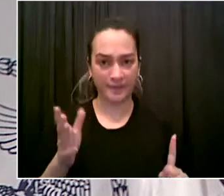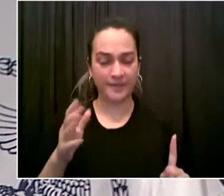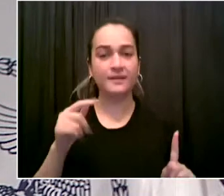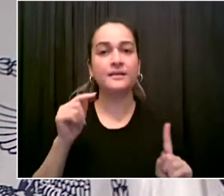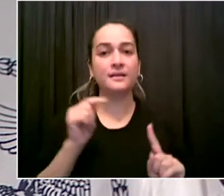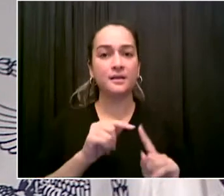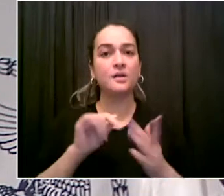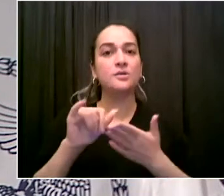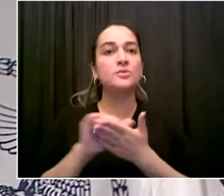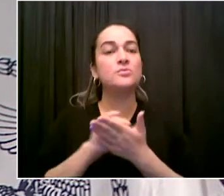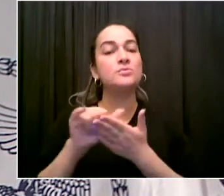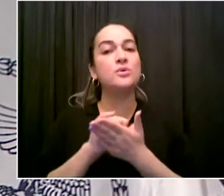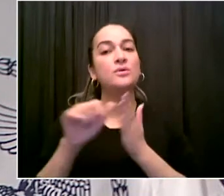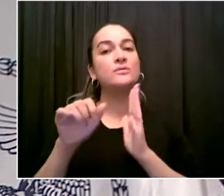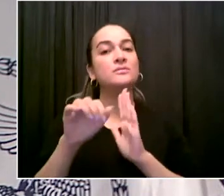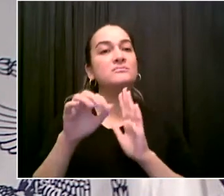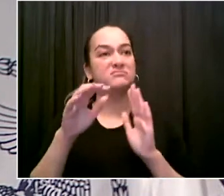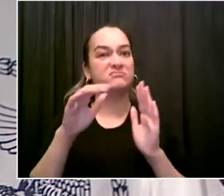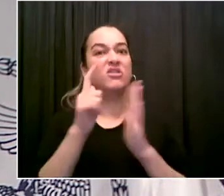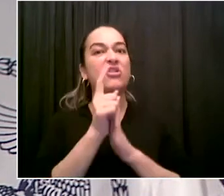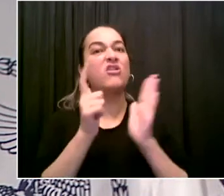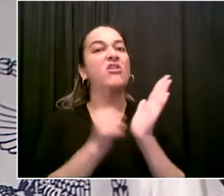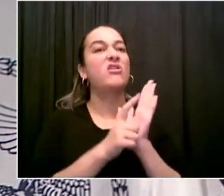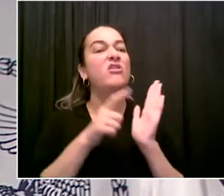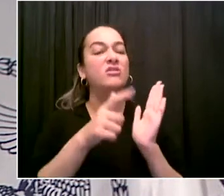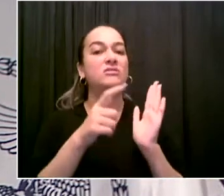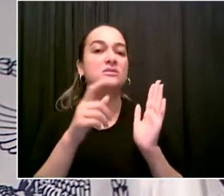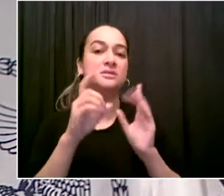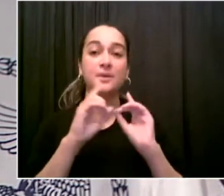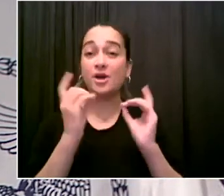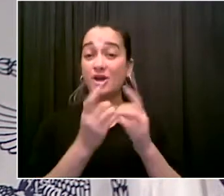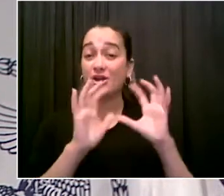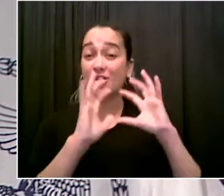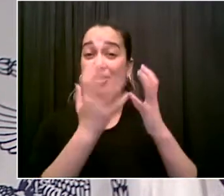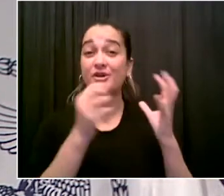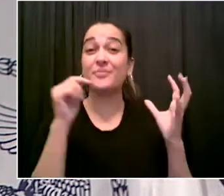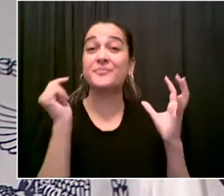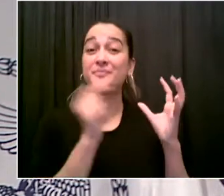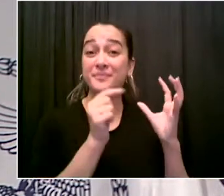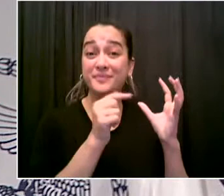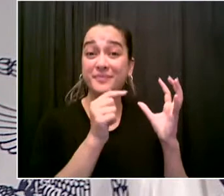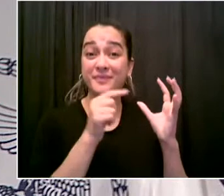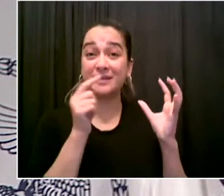WITH THE CITY'S LAW DEPARTMENT, ALONE WOULD BE ONE OF THE LARGEST AND